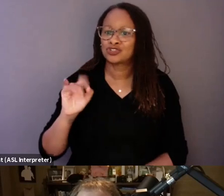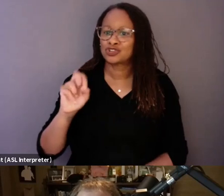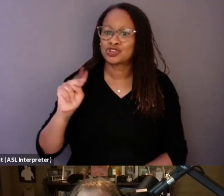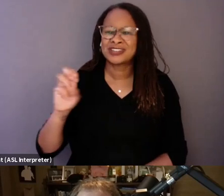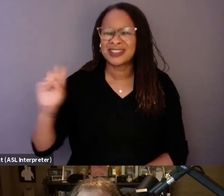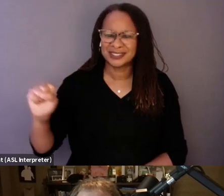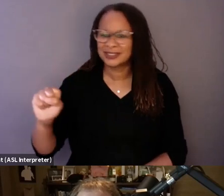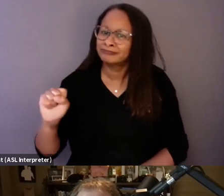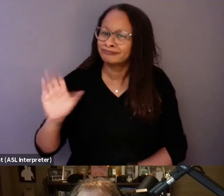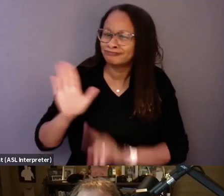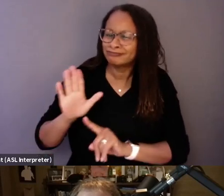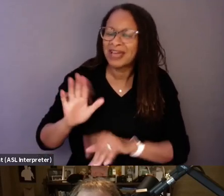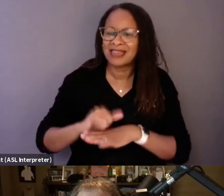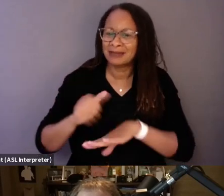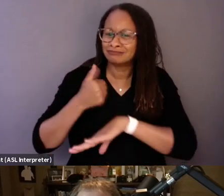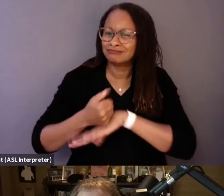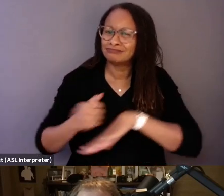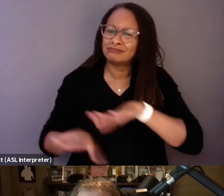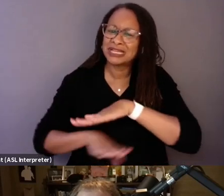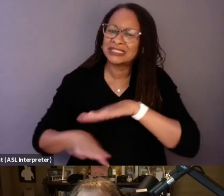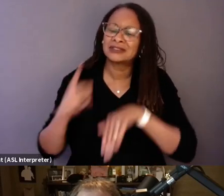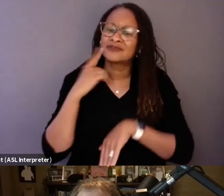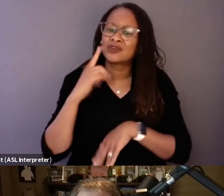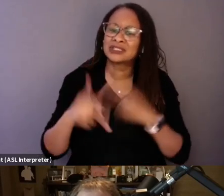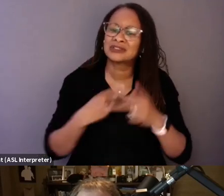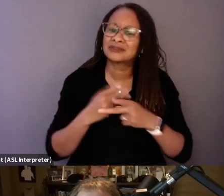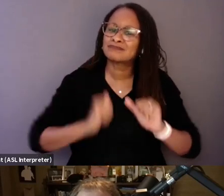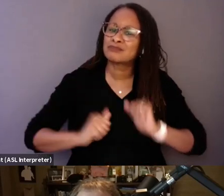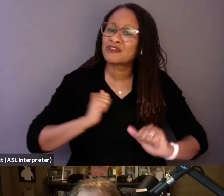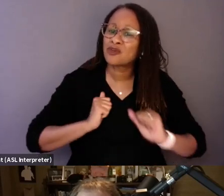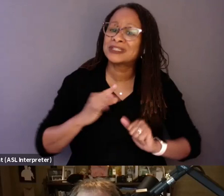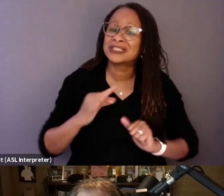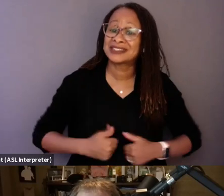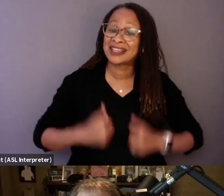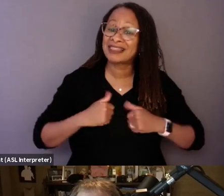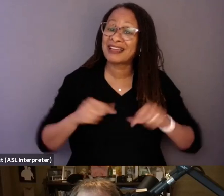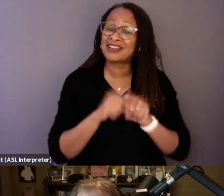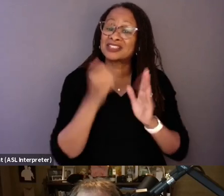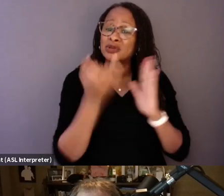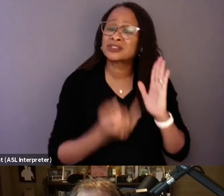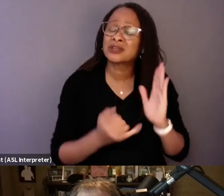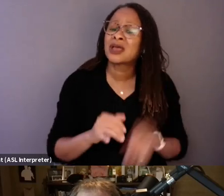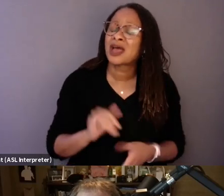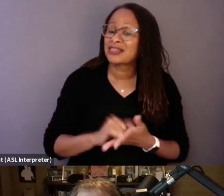that really sort of formed the basis for his performances and for his life as an artist. That's really something that the film really gets right.